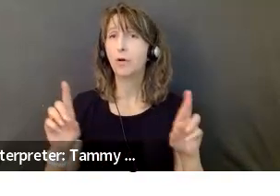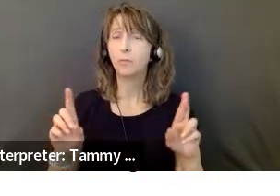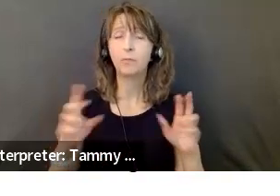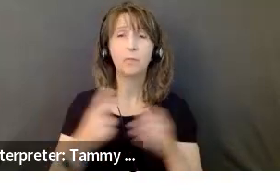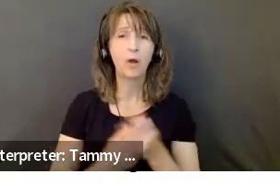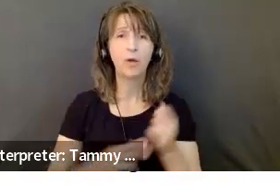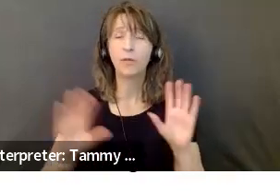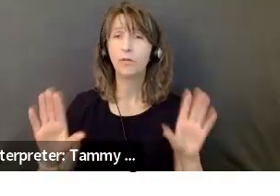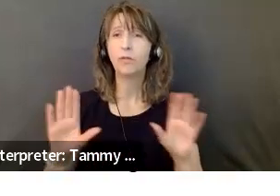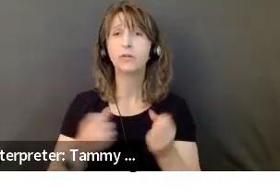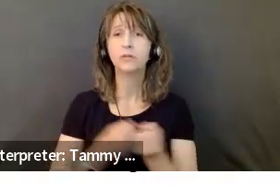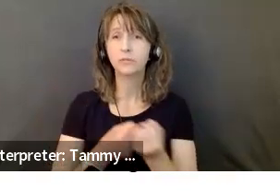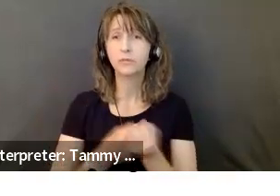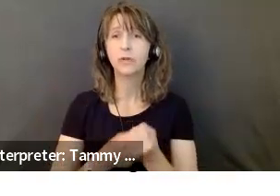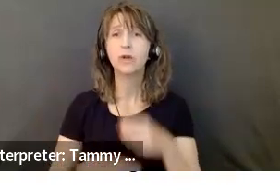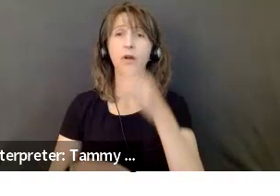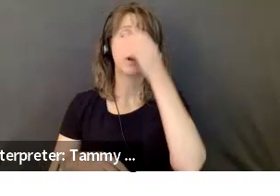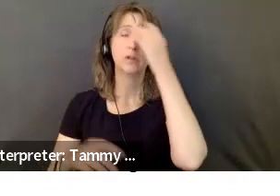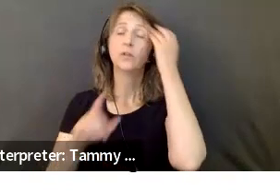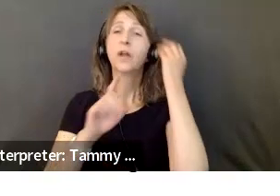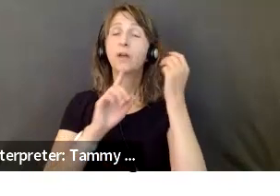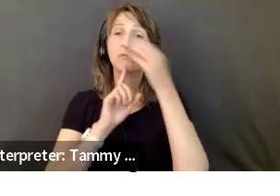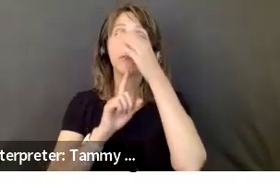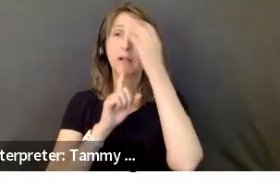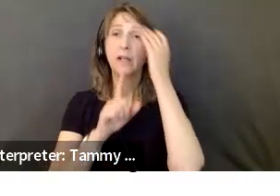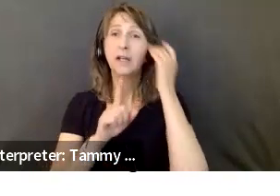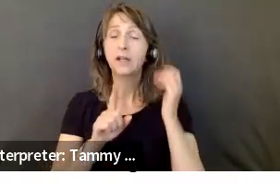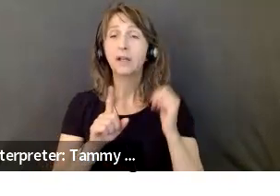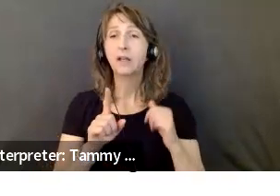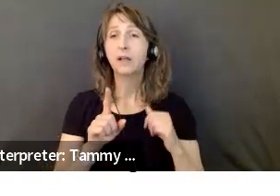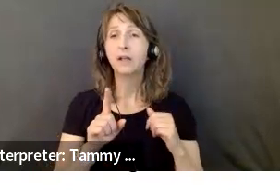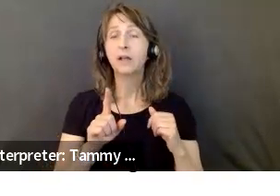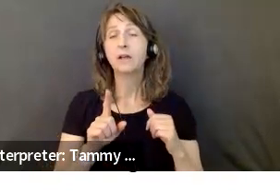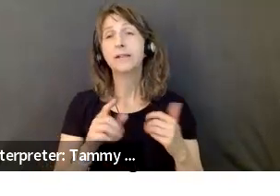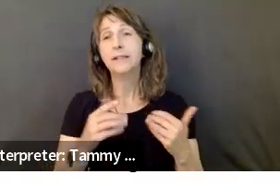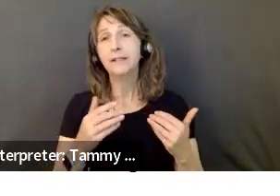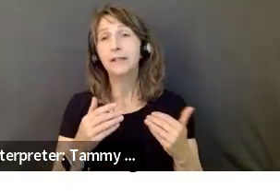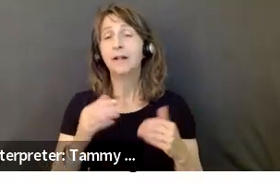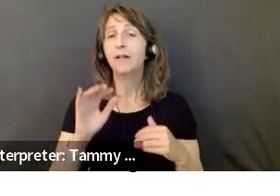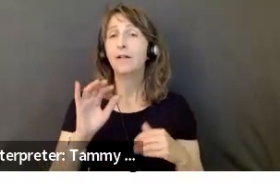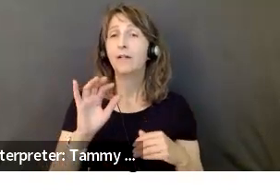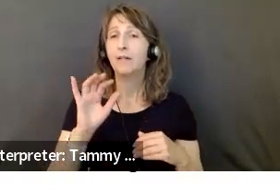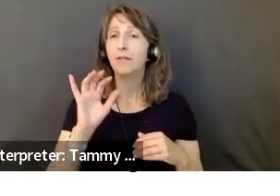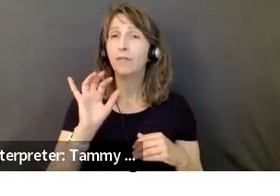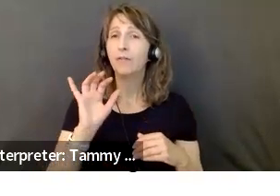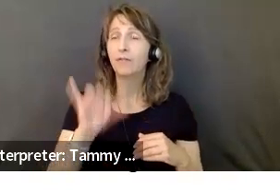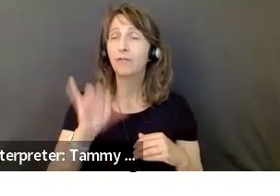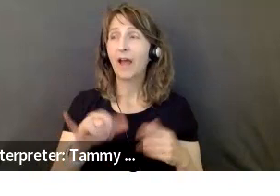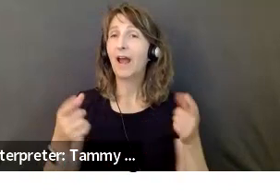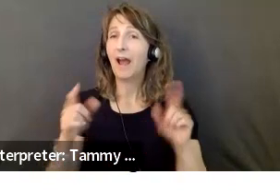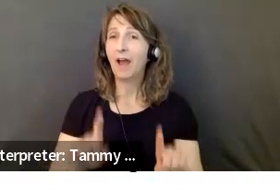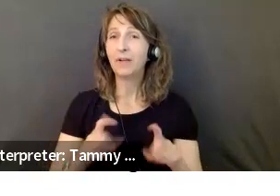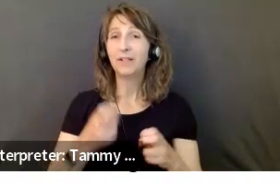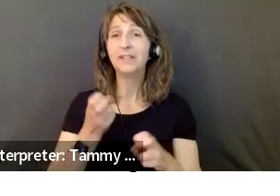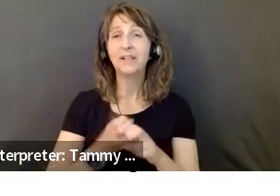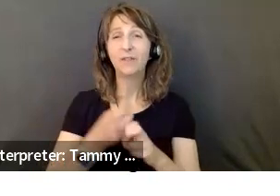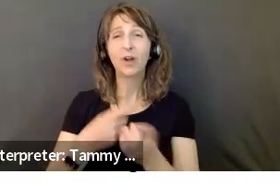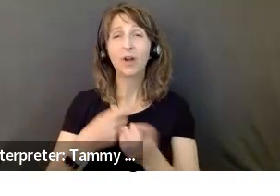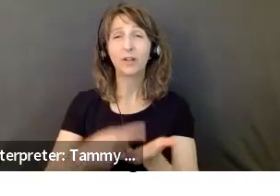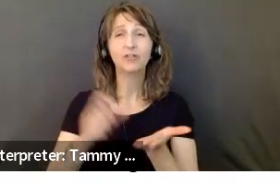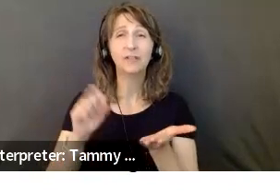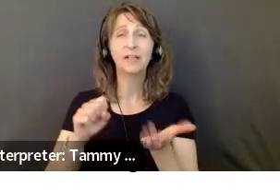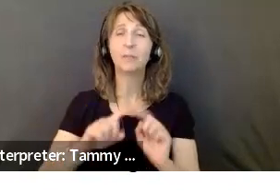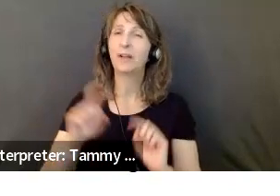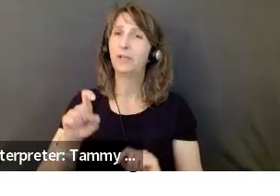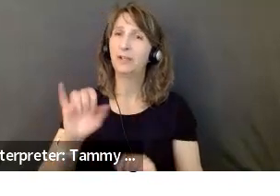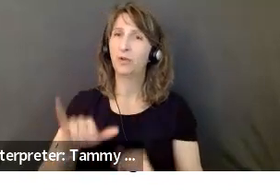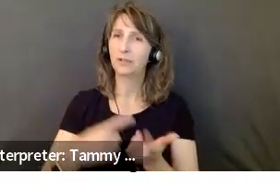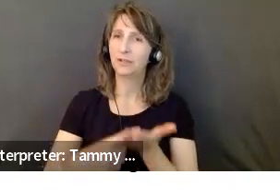And, it really forced some. Difficult but needed discussions across these key systems that we've looked to in times of crisis and then just in our everyday.